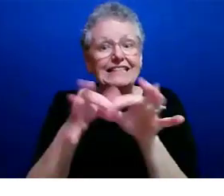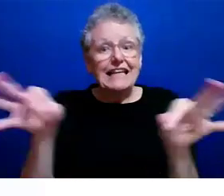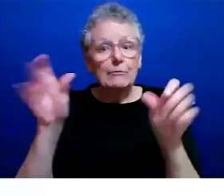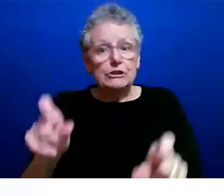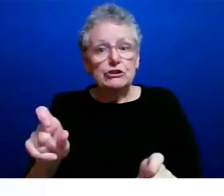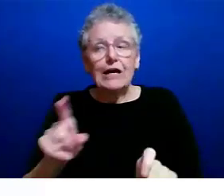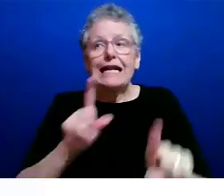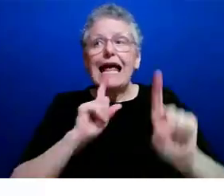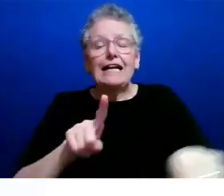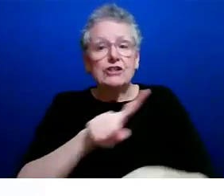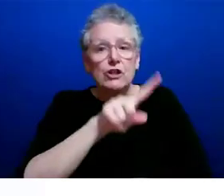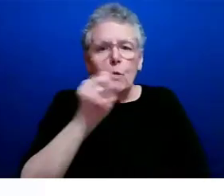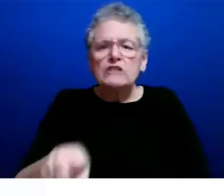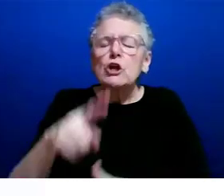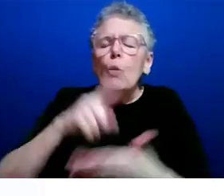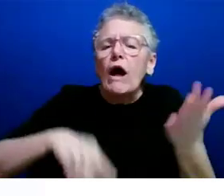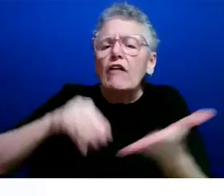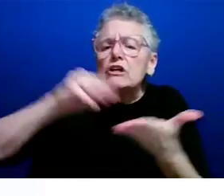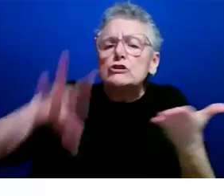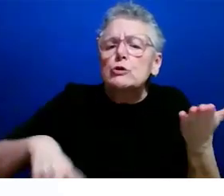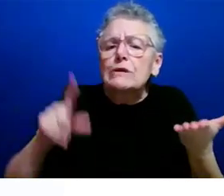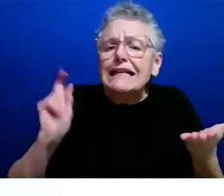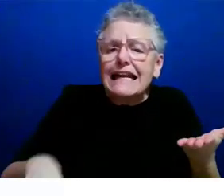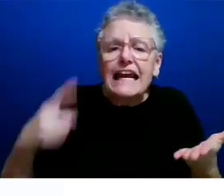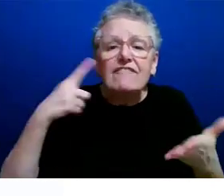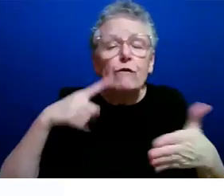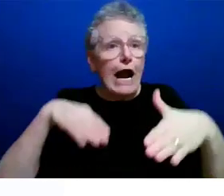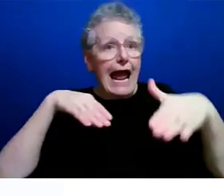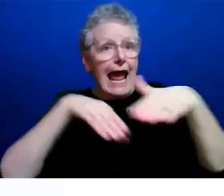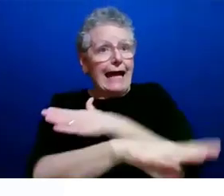of what does the student need to access learning